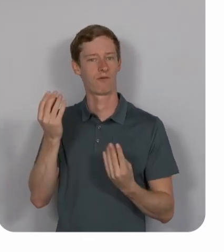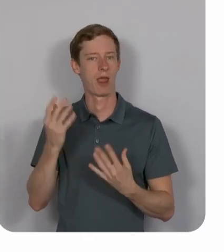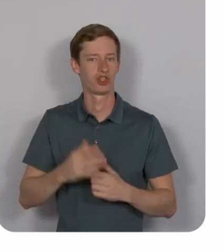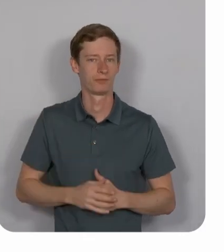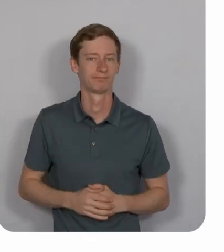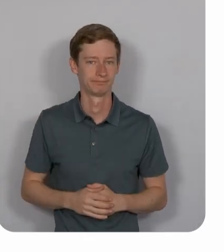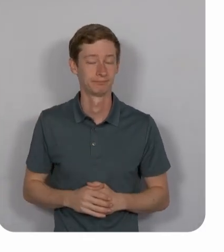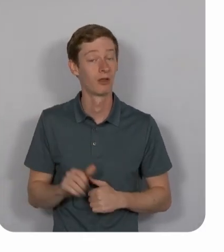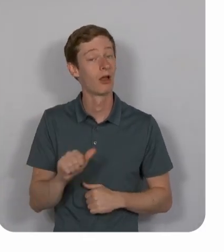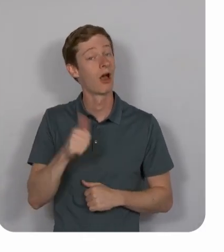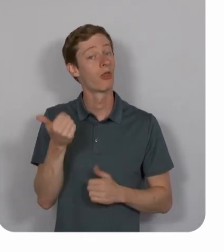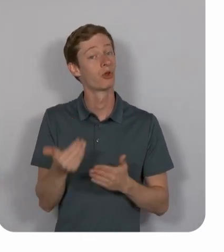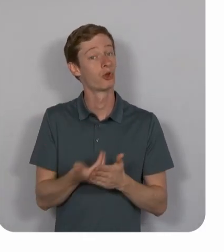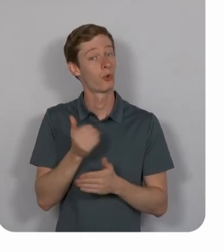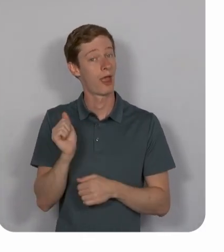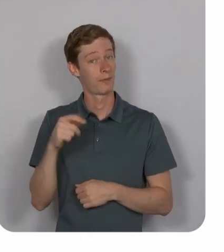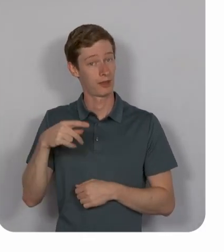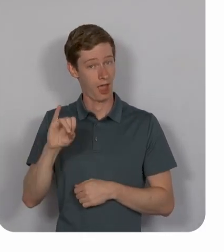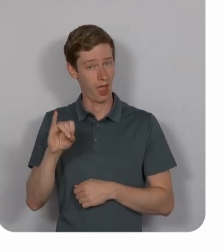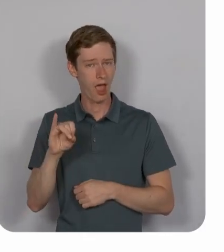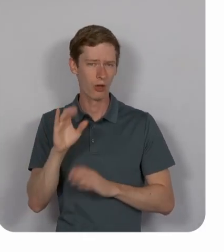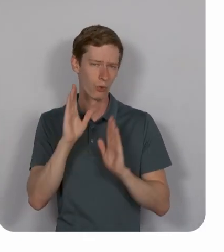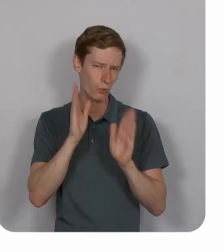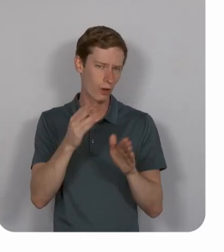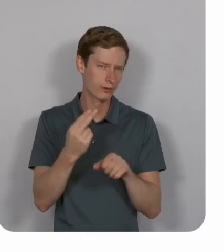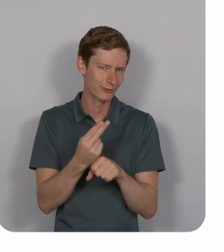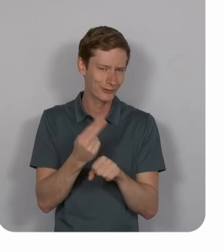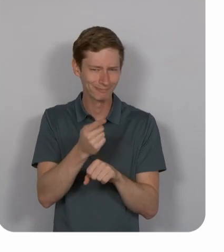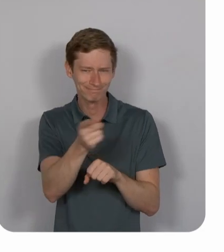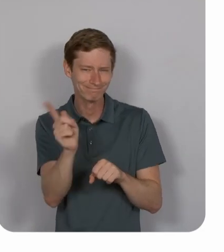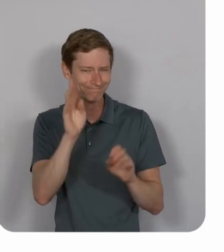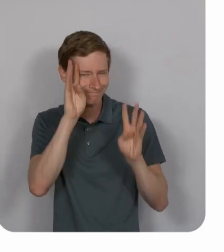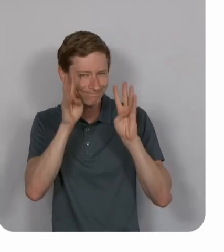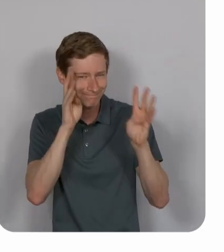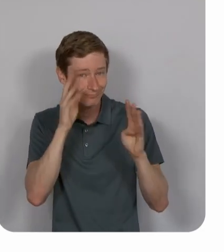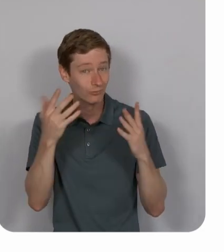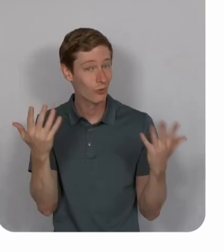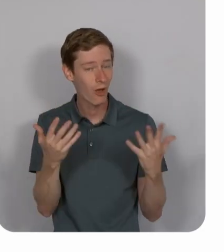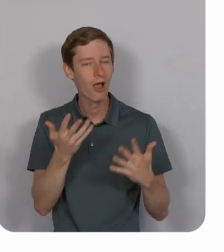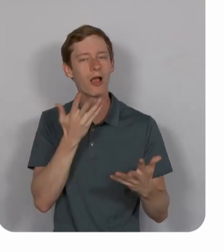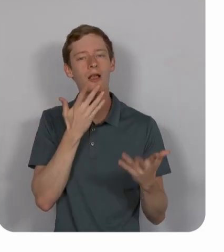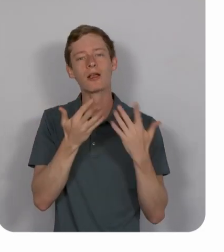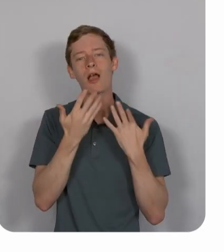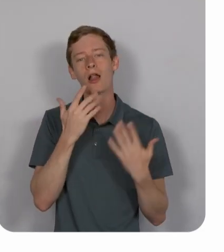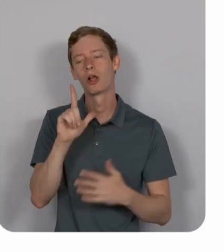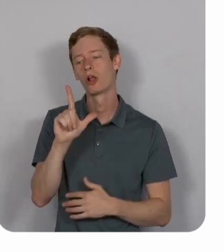Another new API I expect to see used in some creative ways is color lookup tables or LUTs.